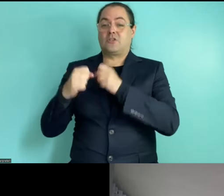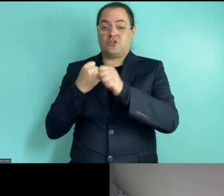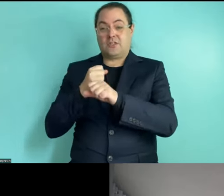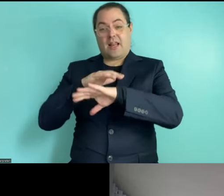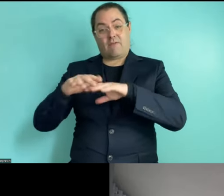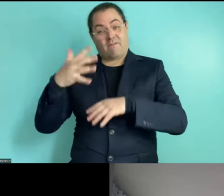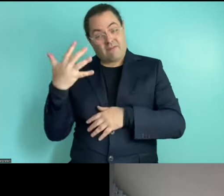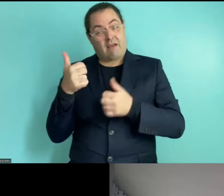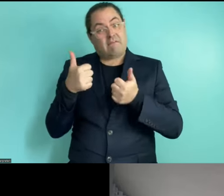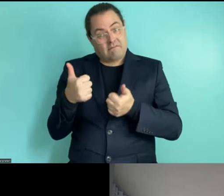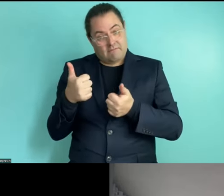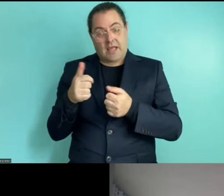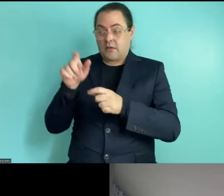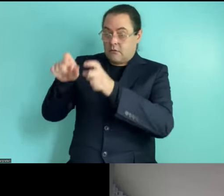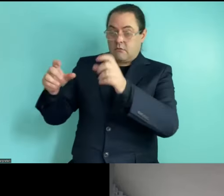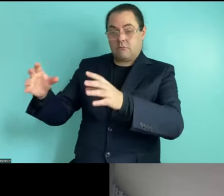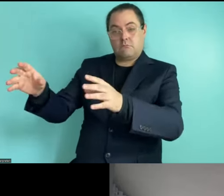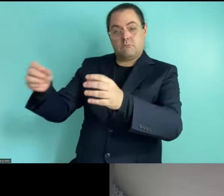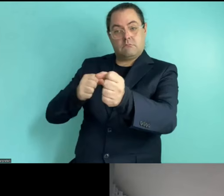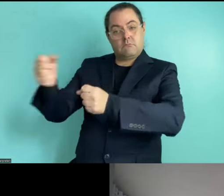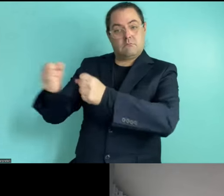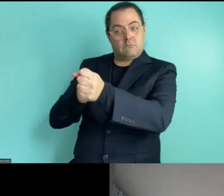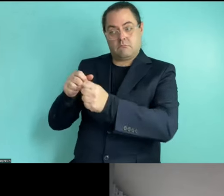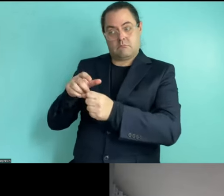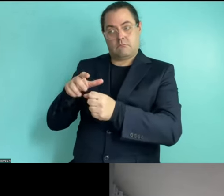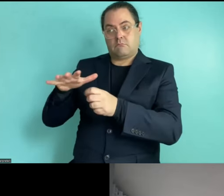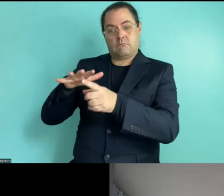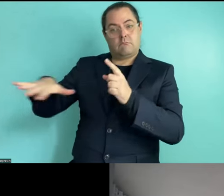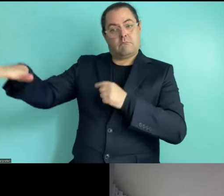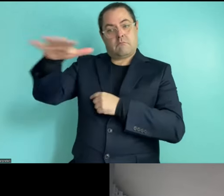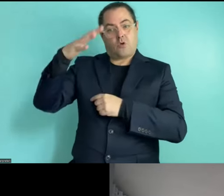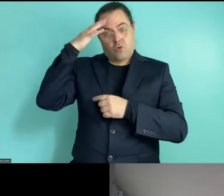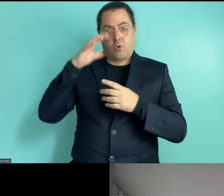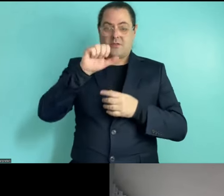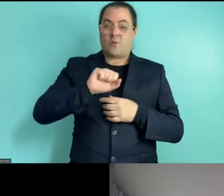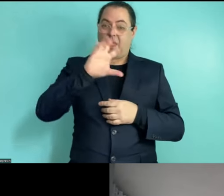and considering the economic conditions in South Africa at the moment and unemployment